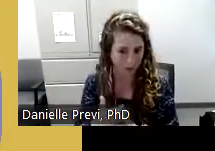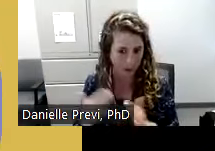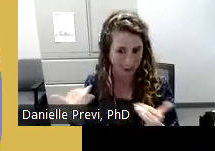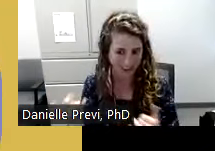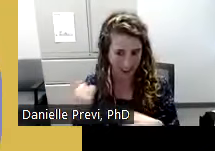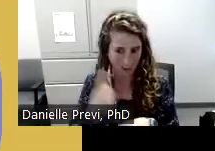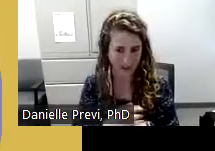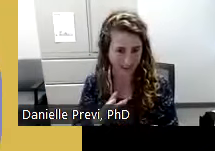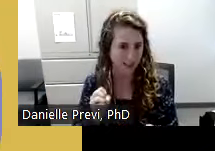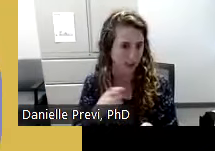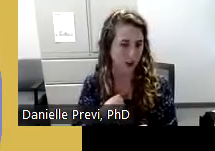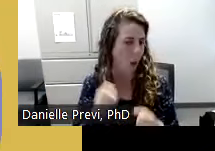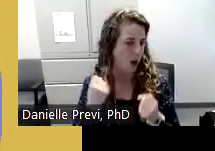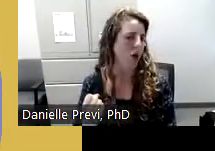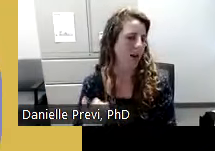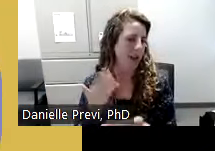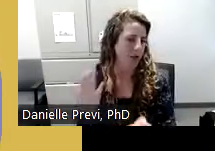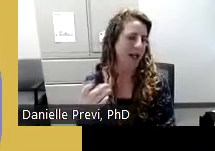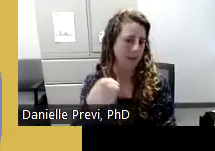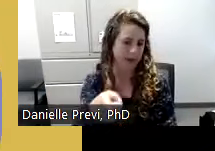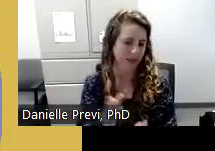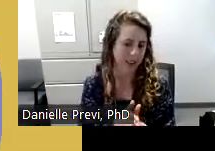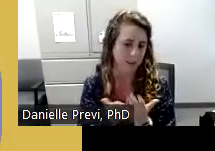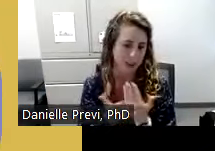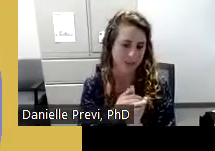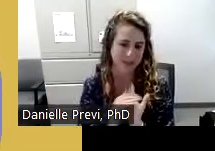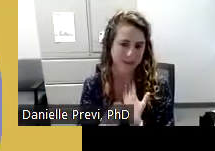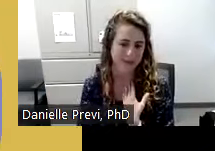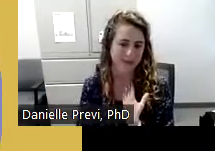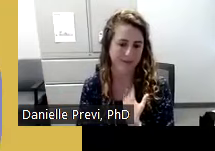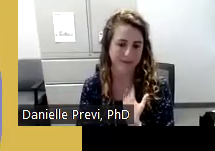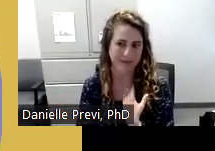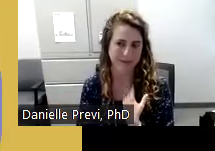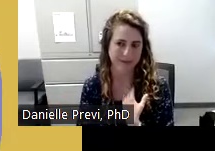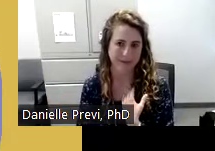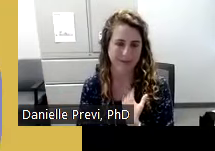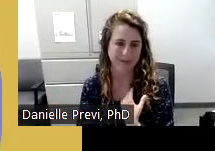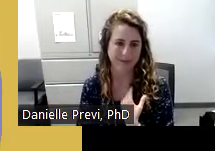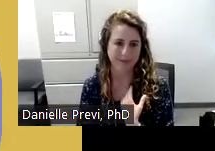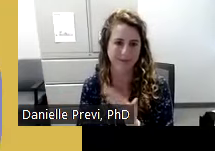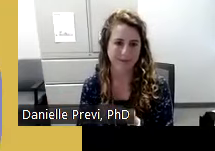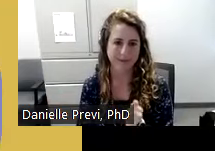what's going on in the deaf Community today in 2023. Strongly recommended reading for everyone.